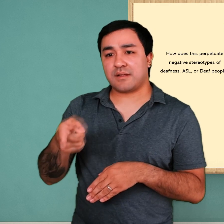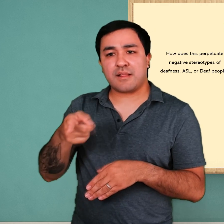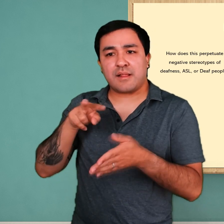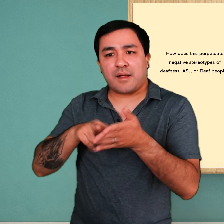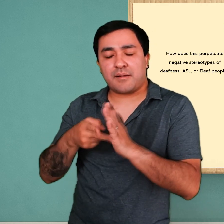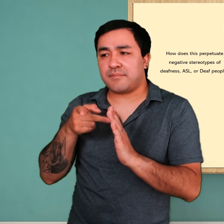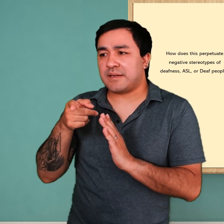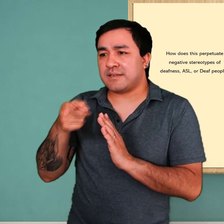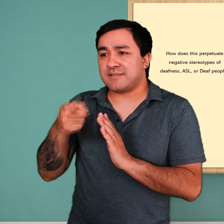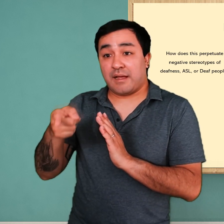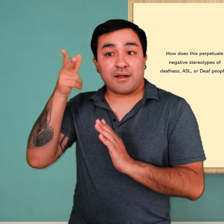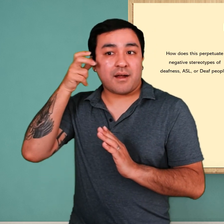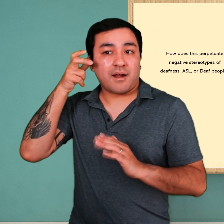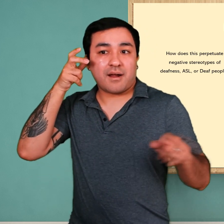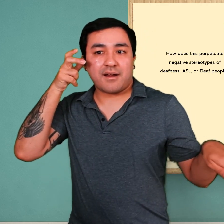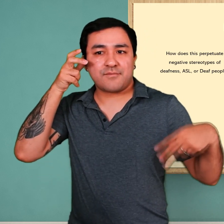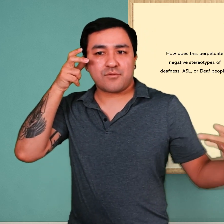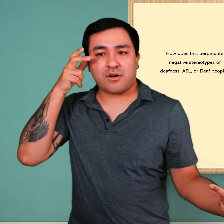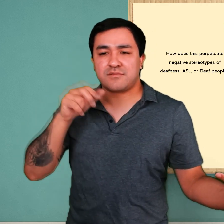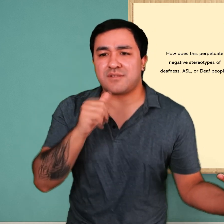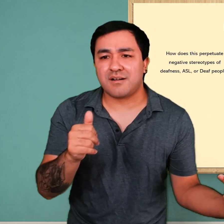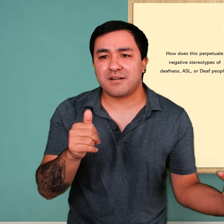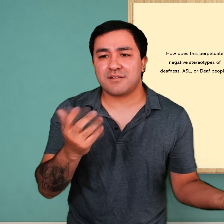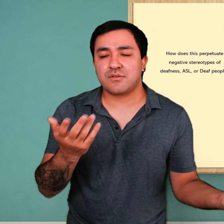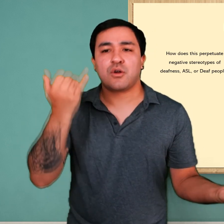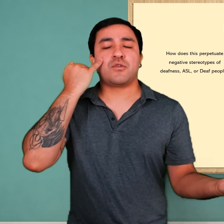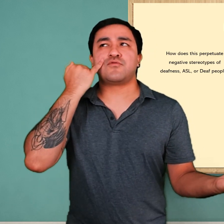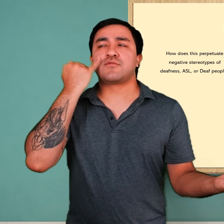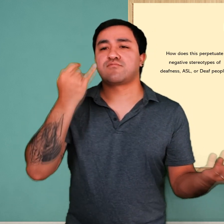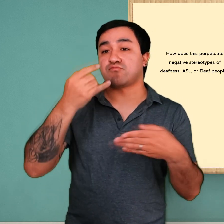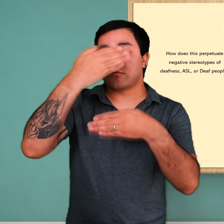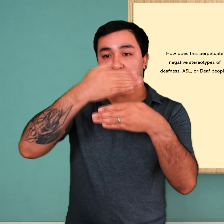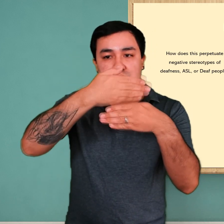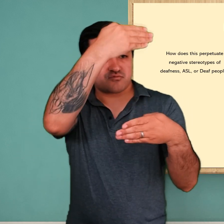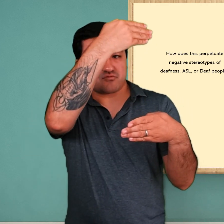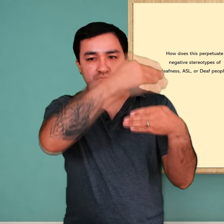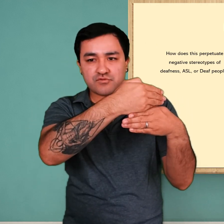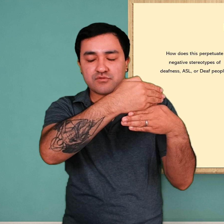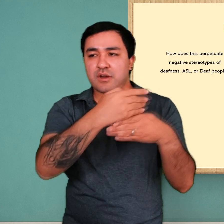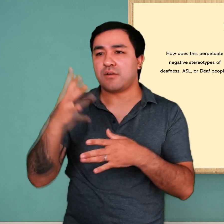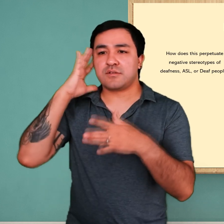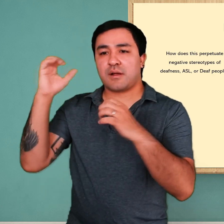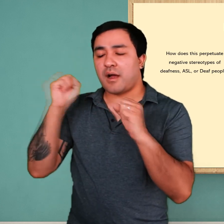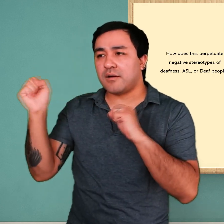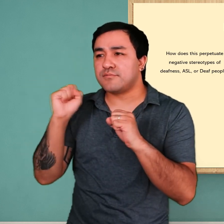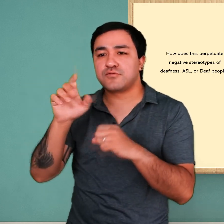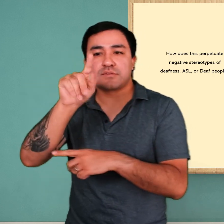However, if a hearing person was in this situation, their hearing does not imply they would have been able to intervene.